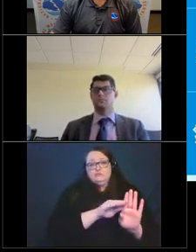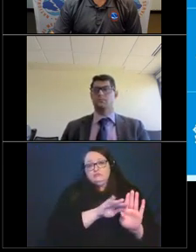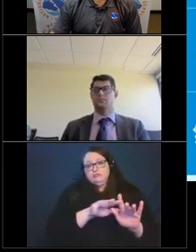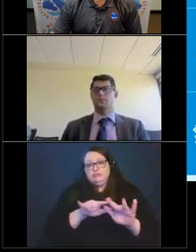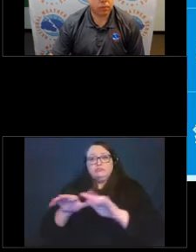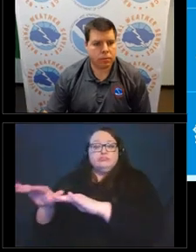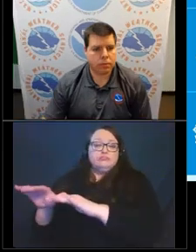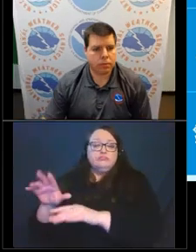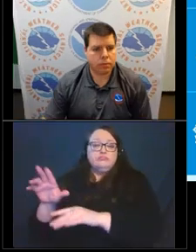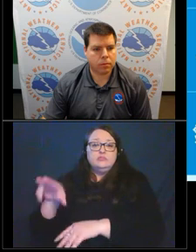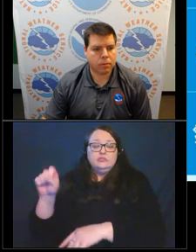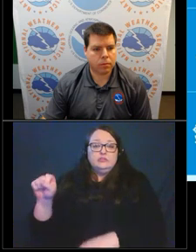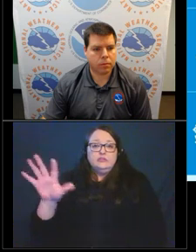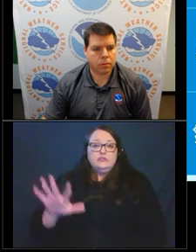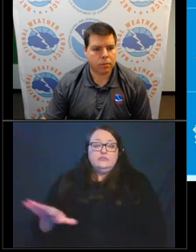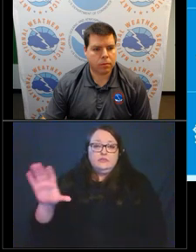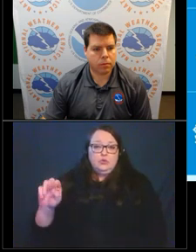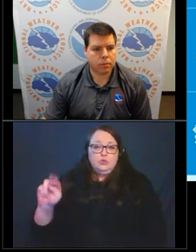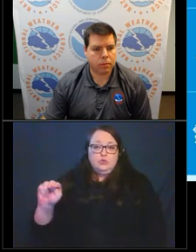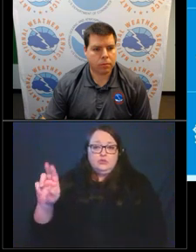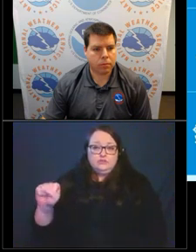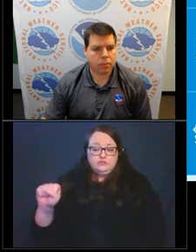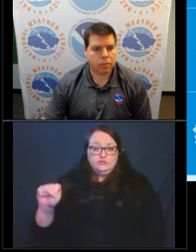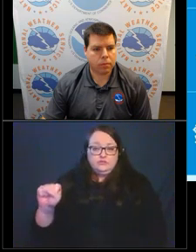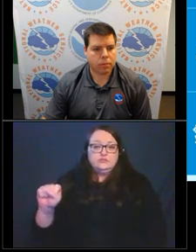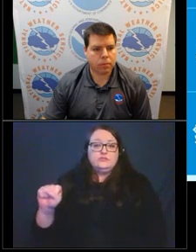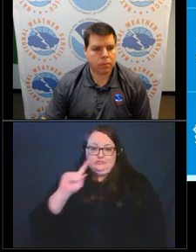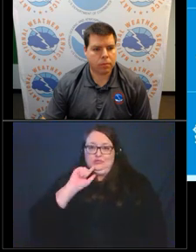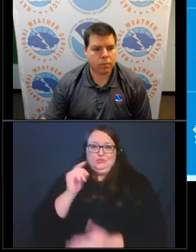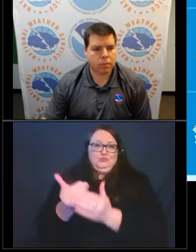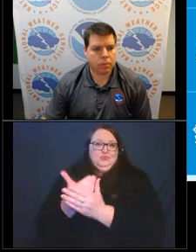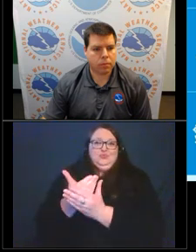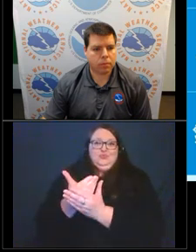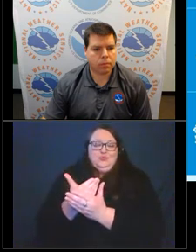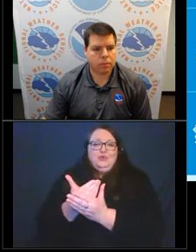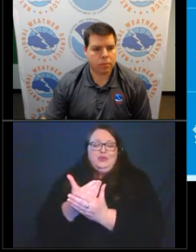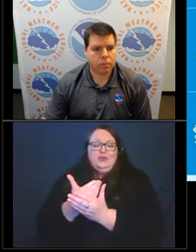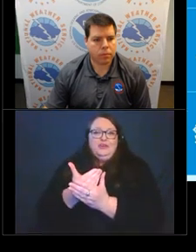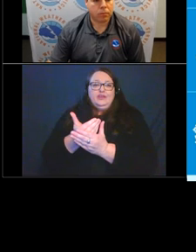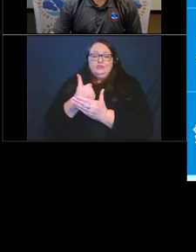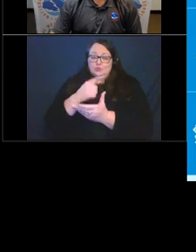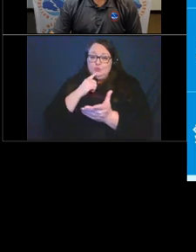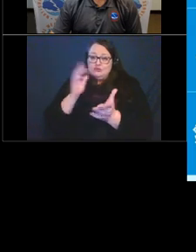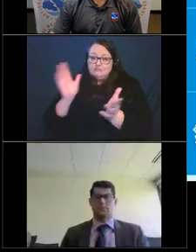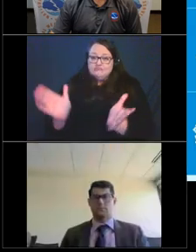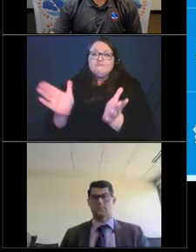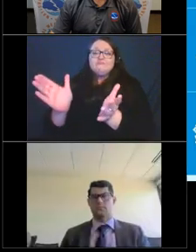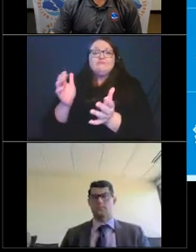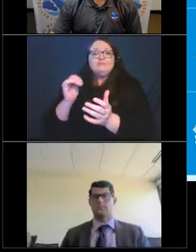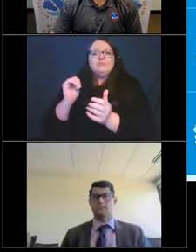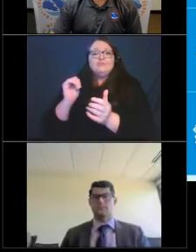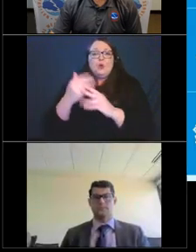of the CONUS is brand new, so we are encouraging, we encourage everyone to take a look at it and